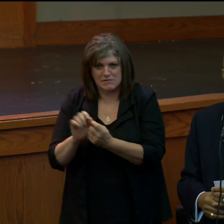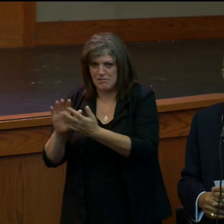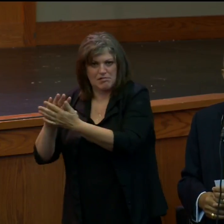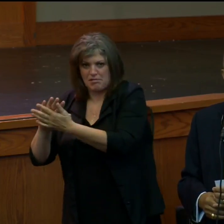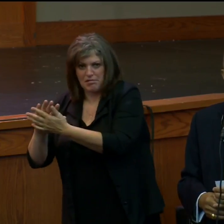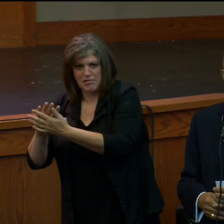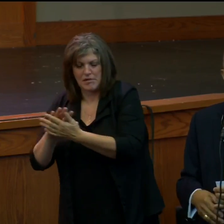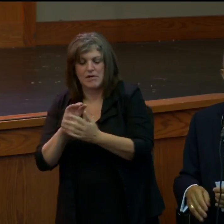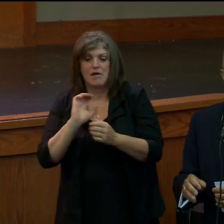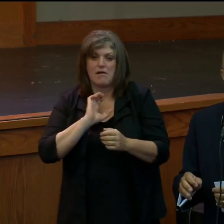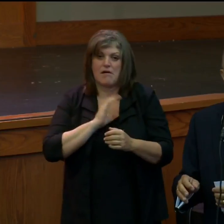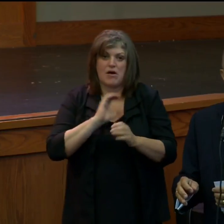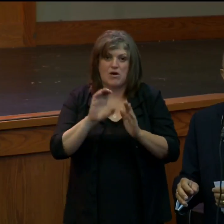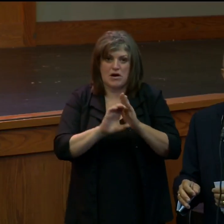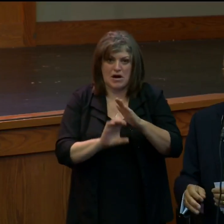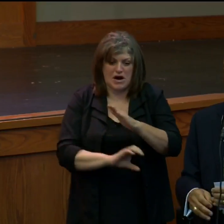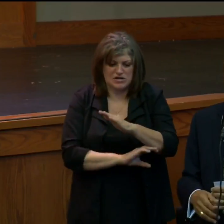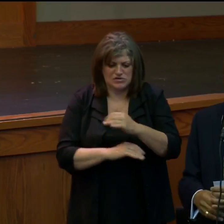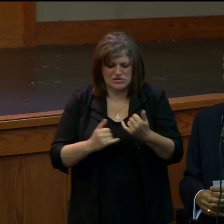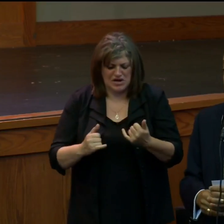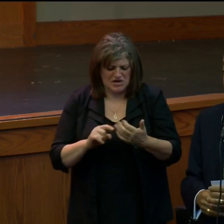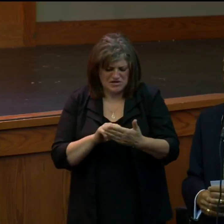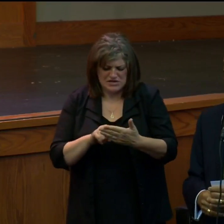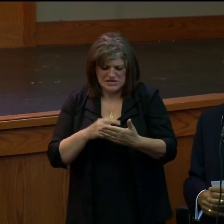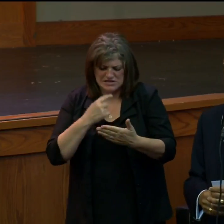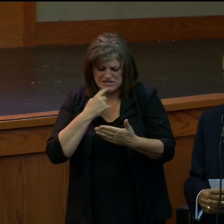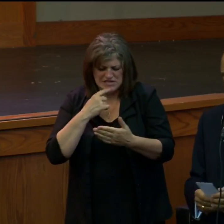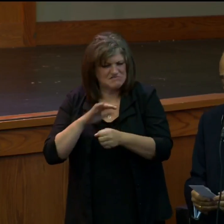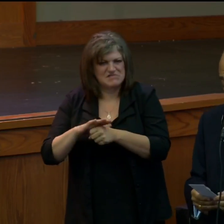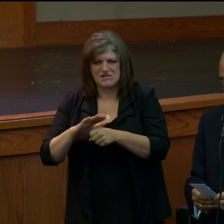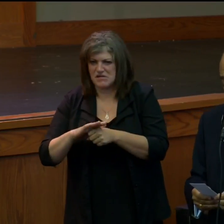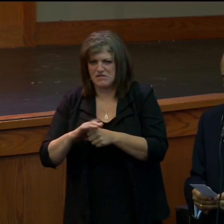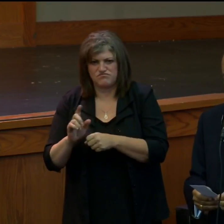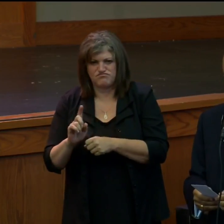OUR CONSTITUTION, AS DRAFTED, DOESN'T SAY ENOUGH ABOUT IT.